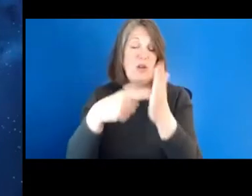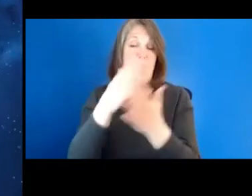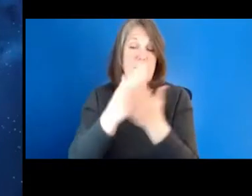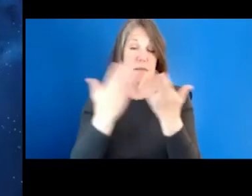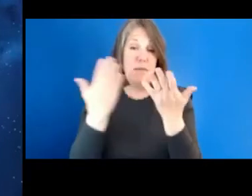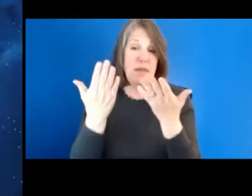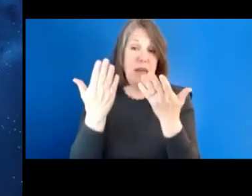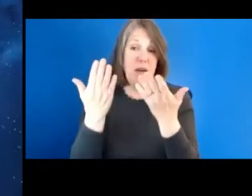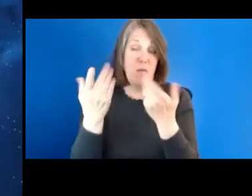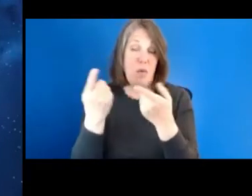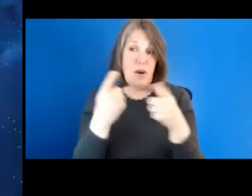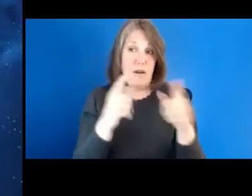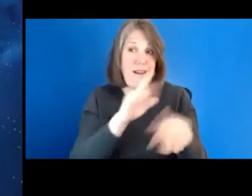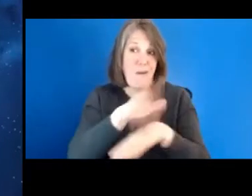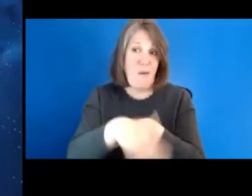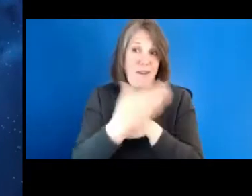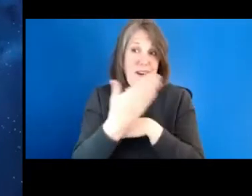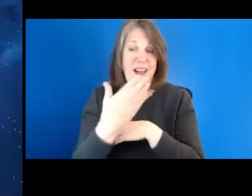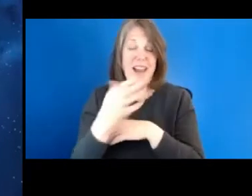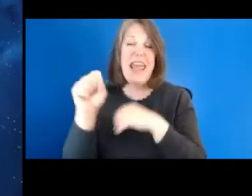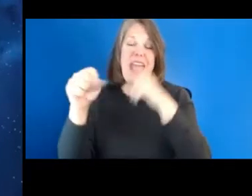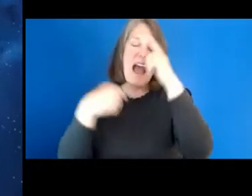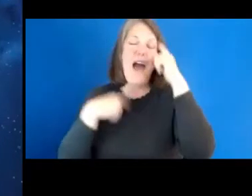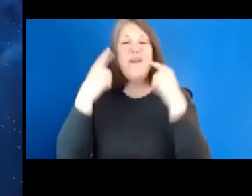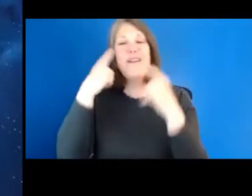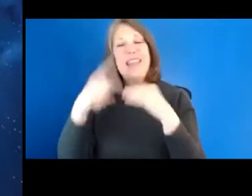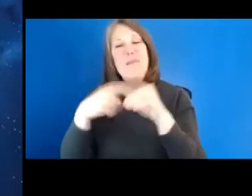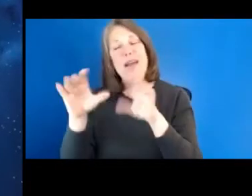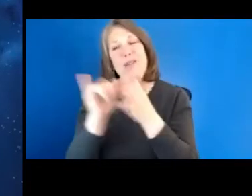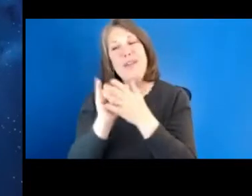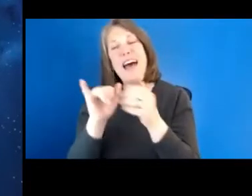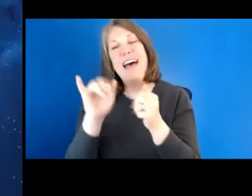17:04:30 >> RICK PEDOLSKY: Yes, I was thinking of doing that, so that is really pleasing.